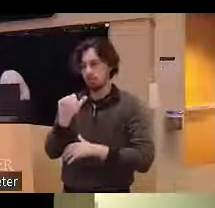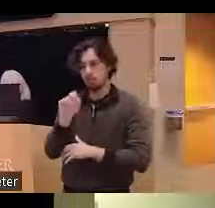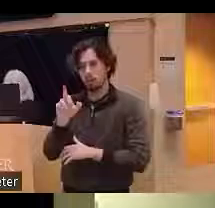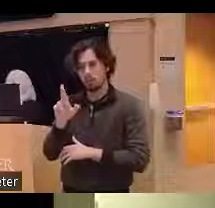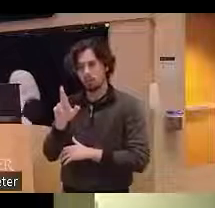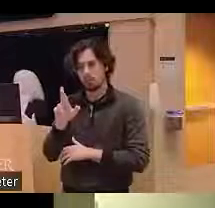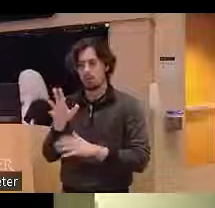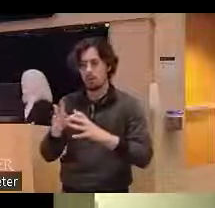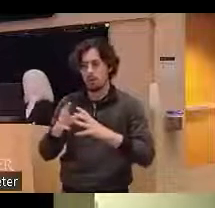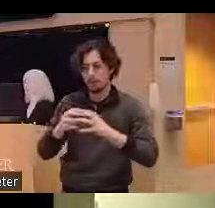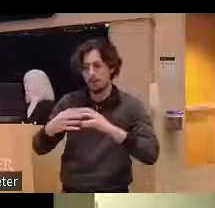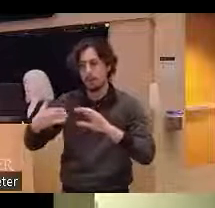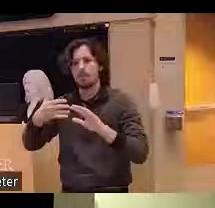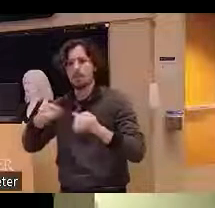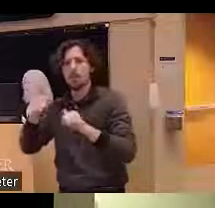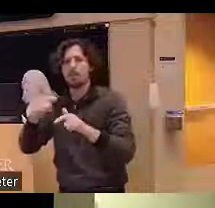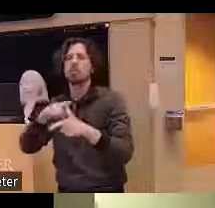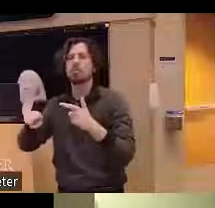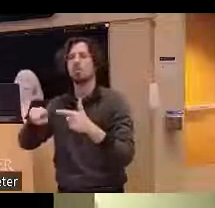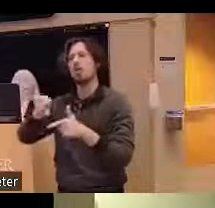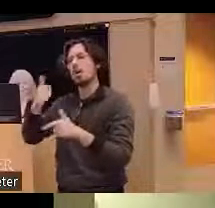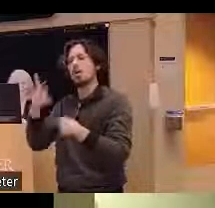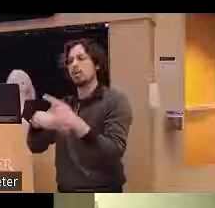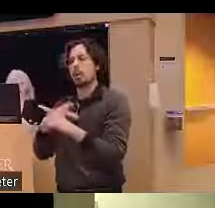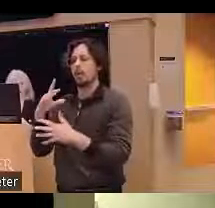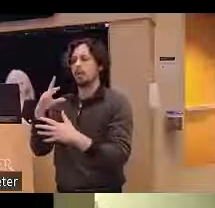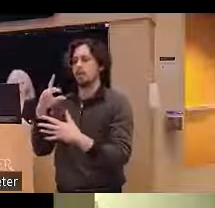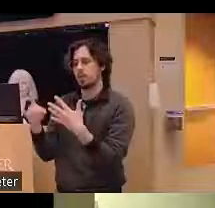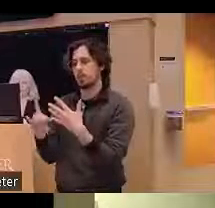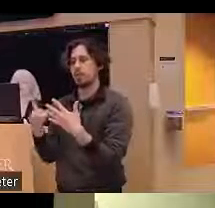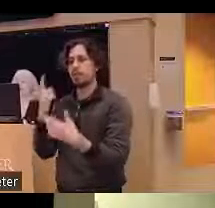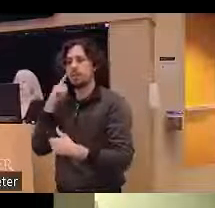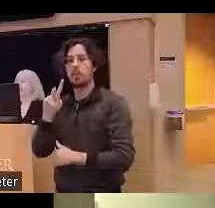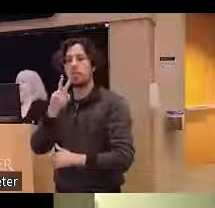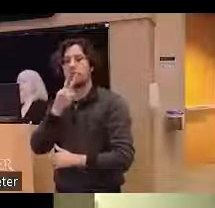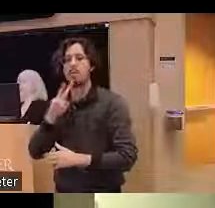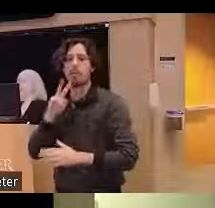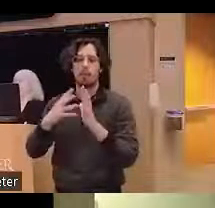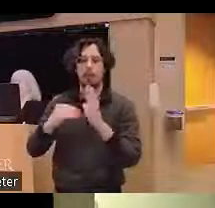there's other types of selection for clones of cells there's a thought that maybe some brain